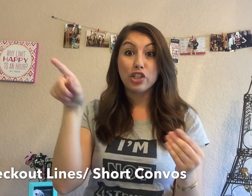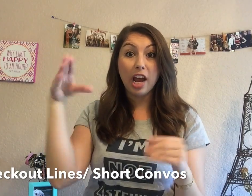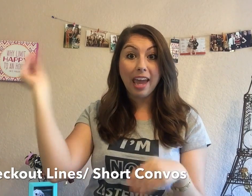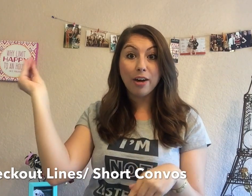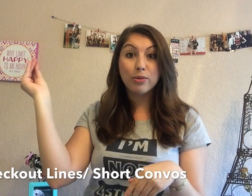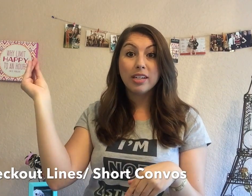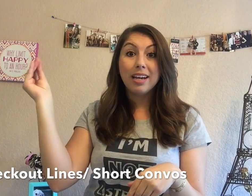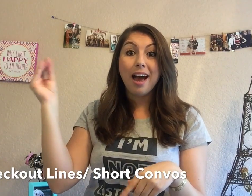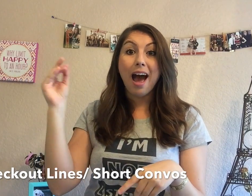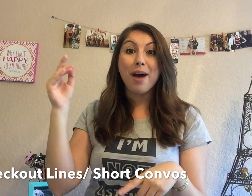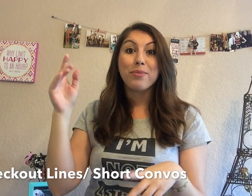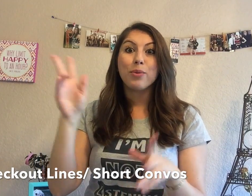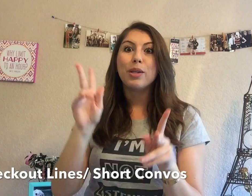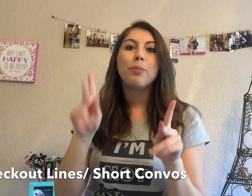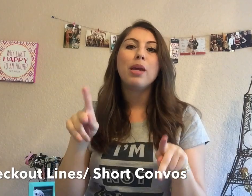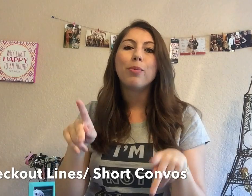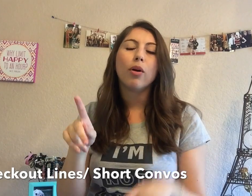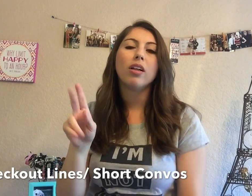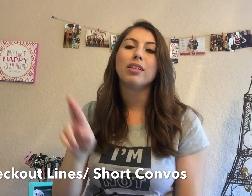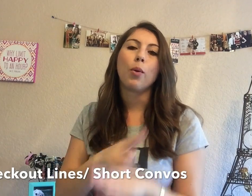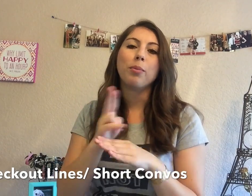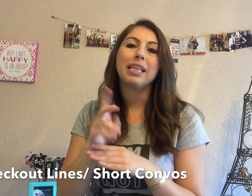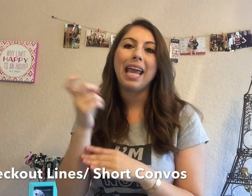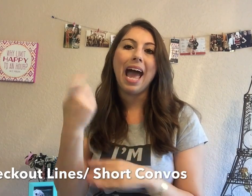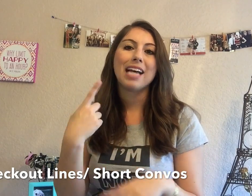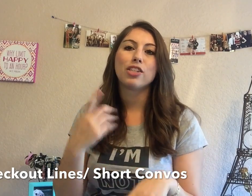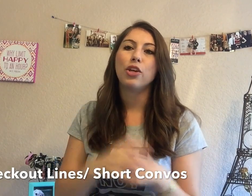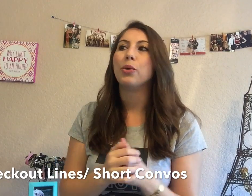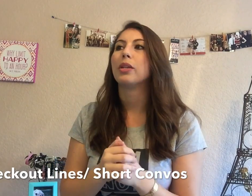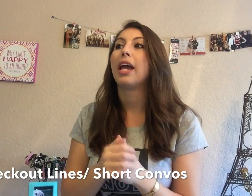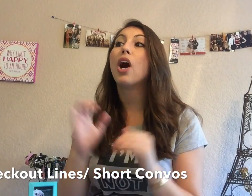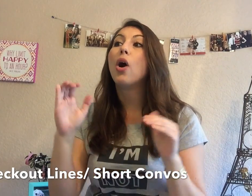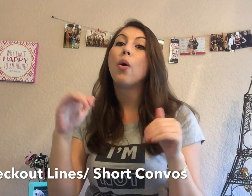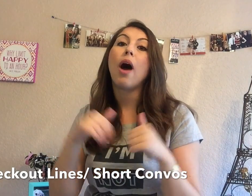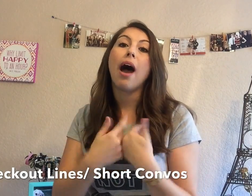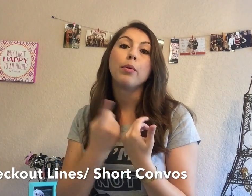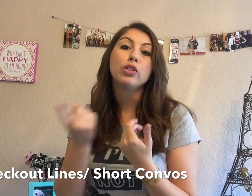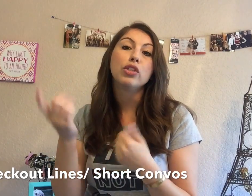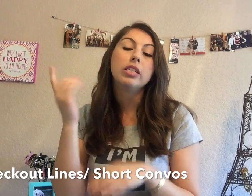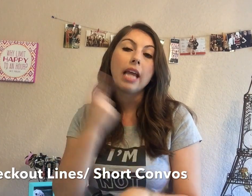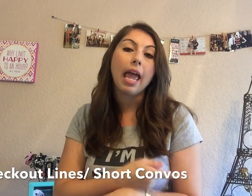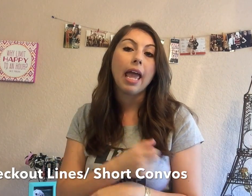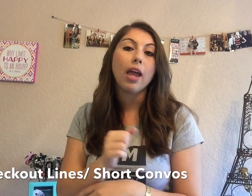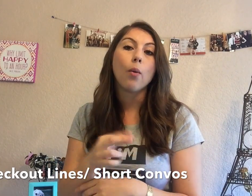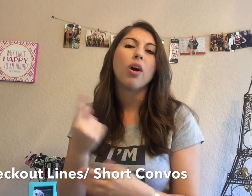checkout, when the people normally ask you like "oh how was your day?" or